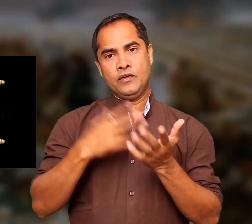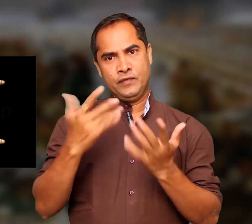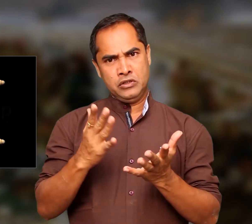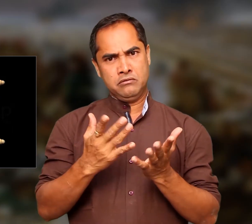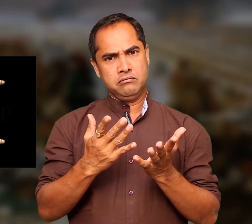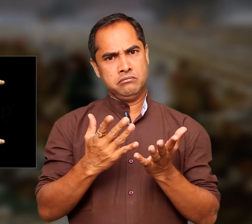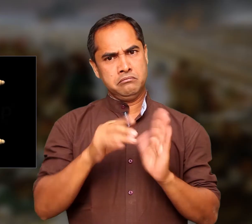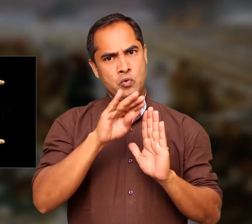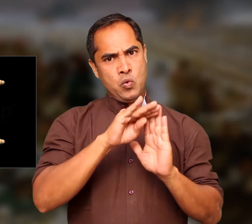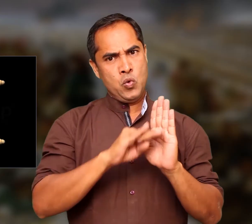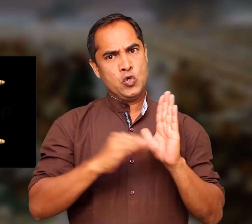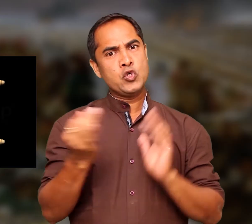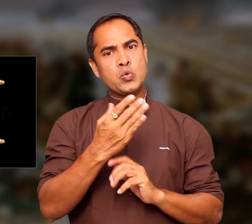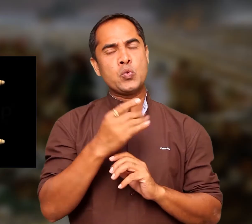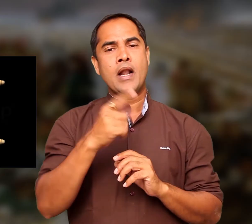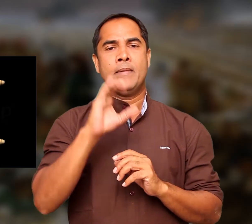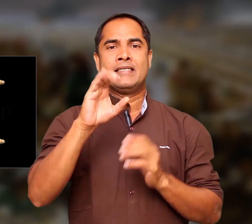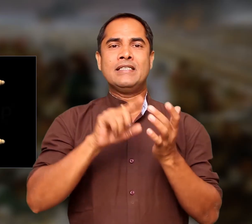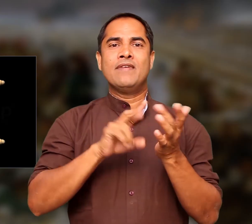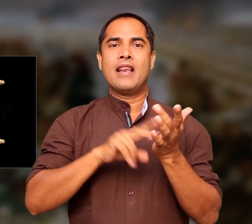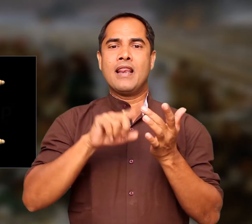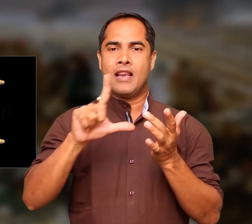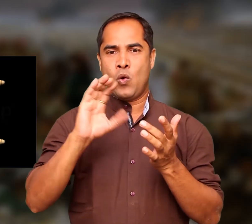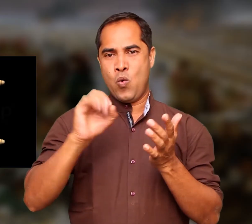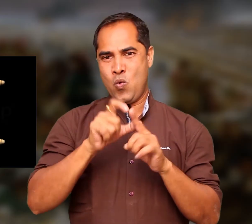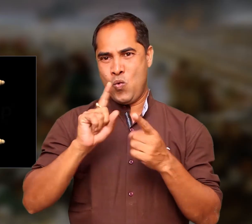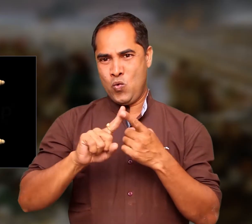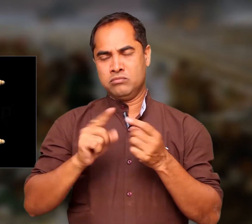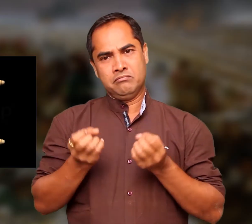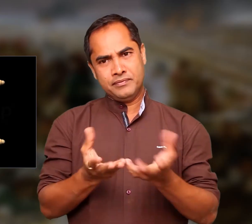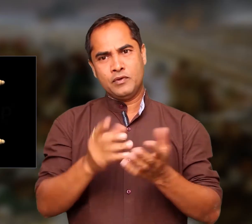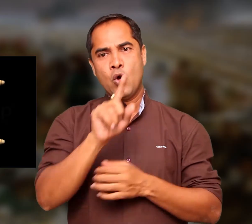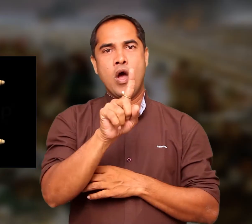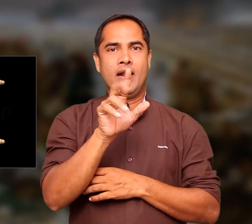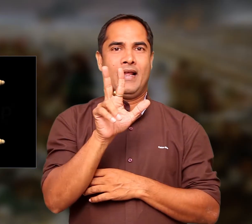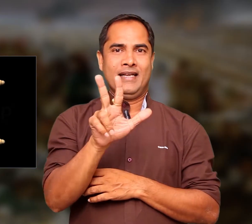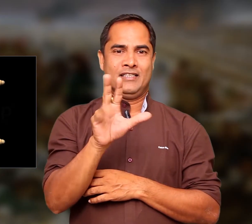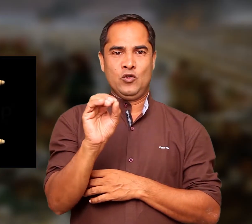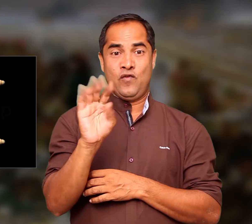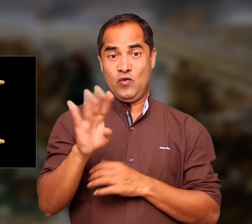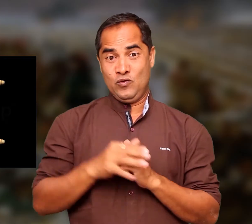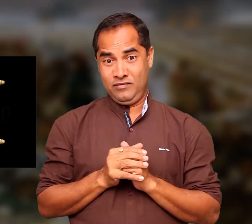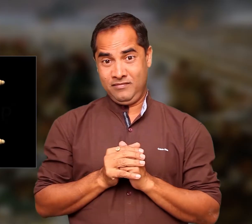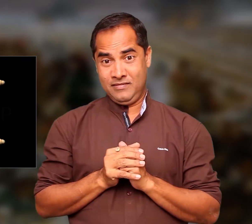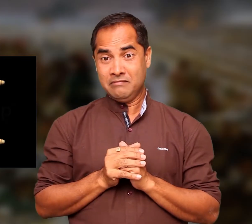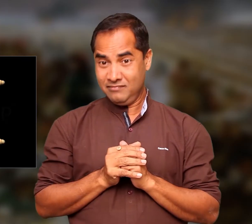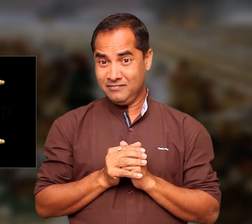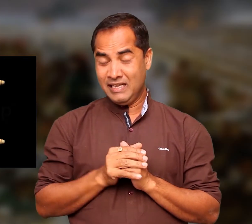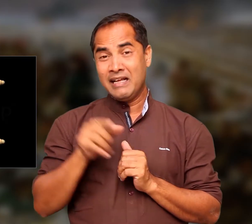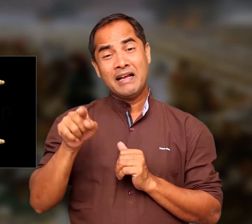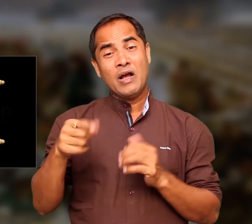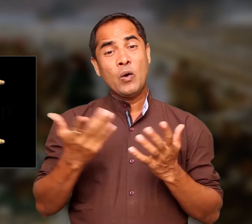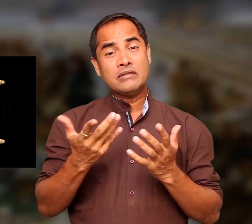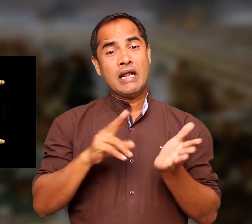Napoleon created a civil code of 1804 which we commonly called the Napoleonic Code